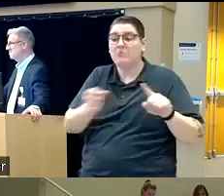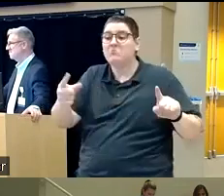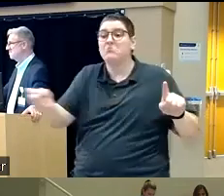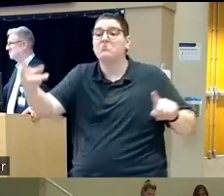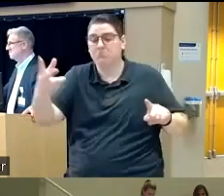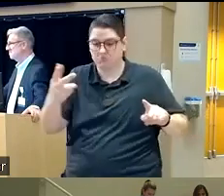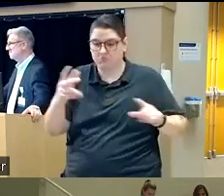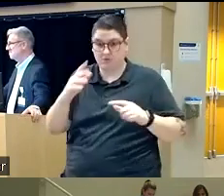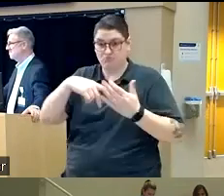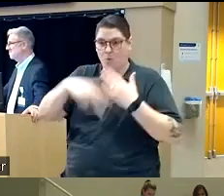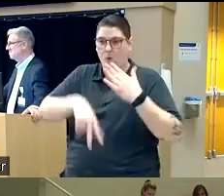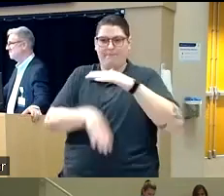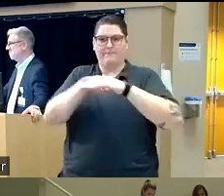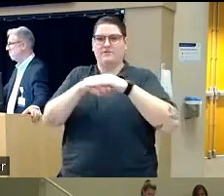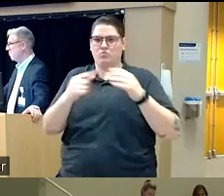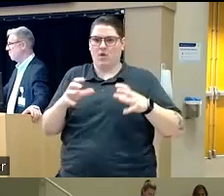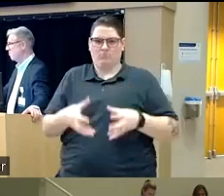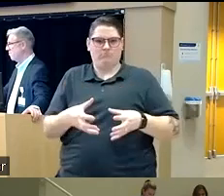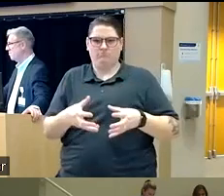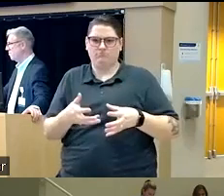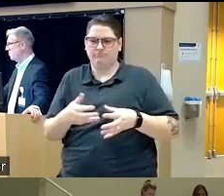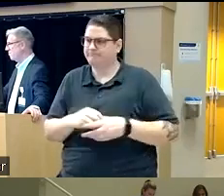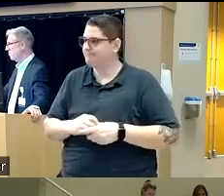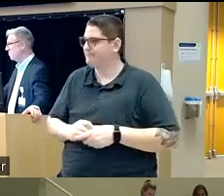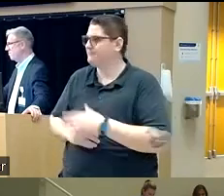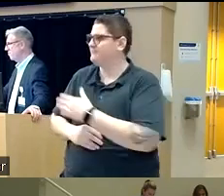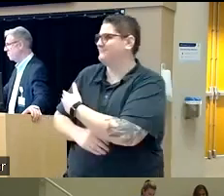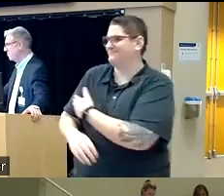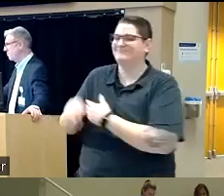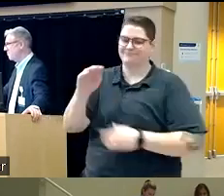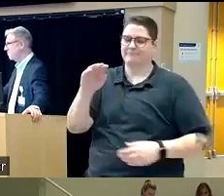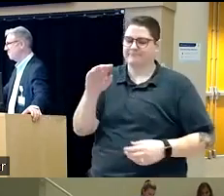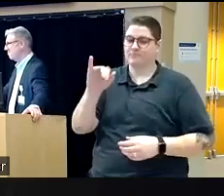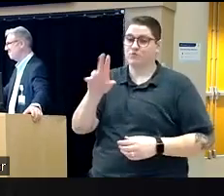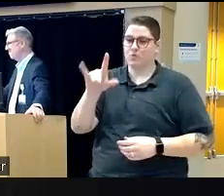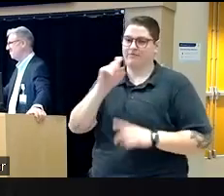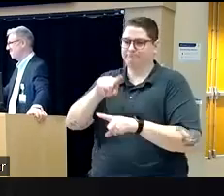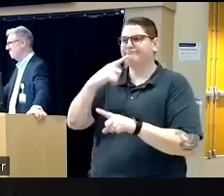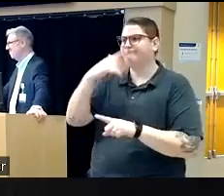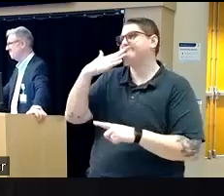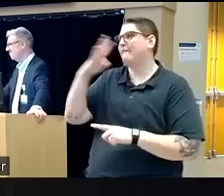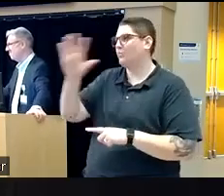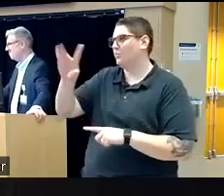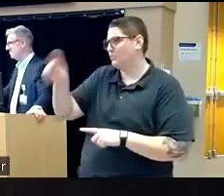how many can do an internship you know at thank you Patrick for your question so um we've talked